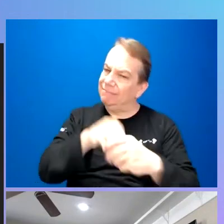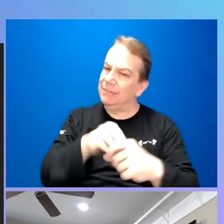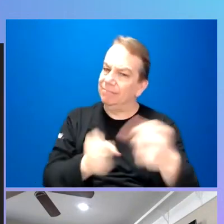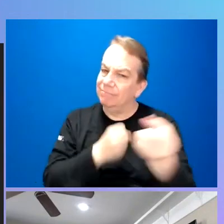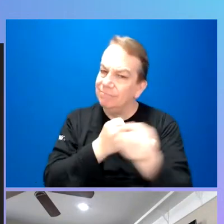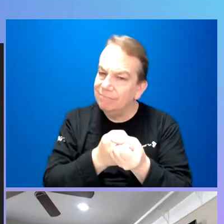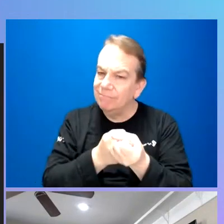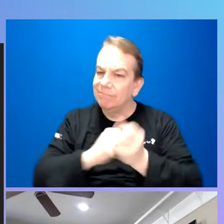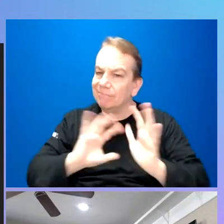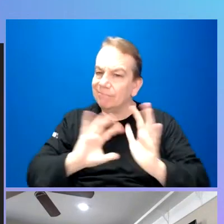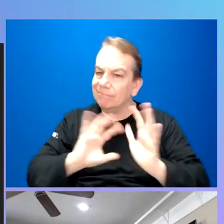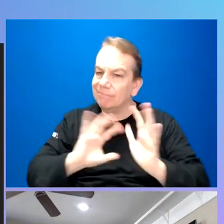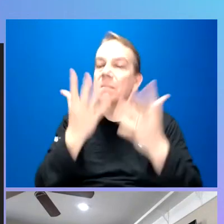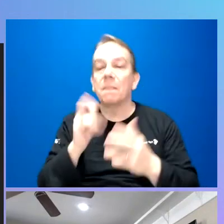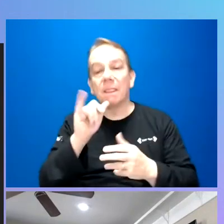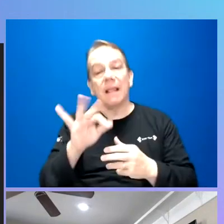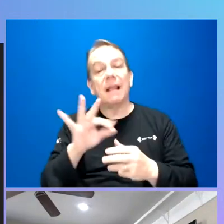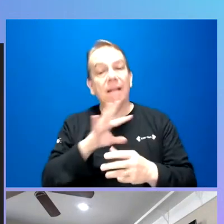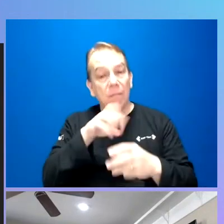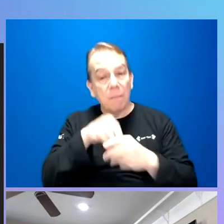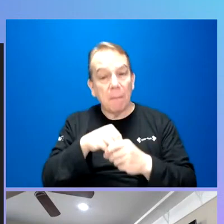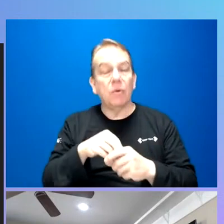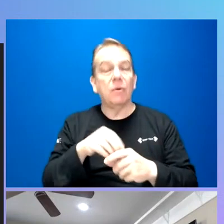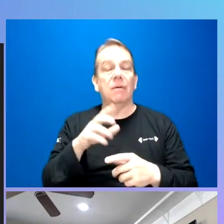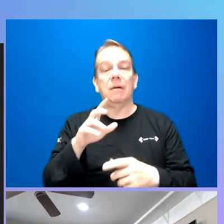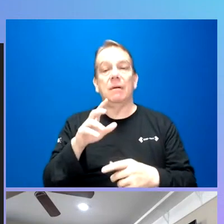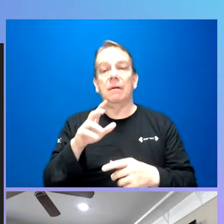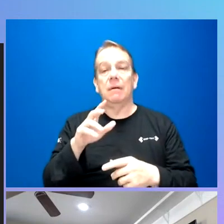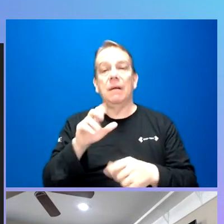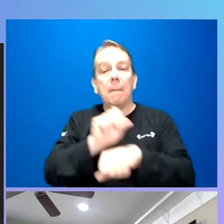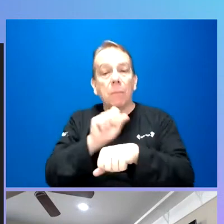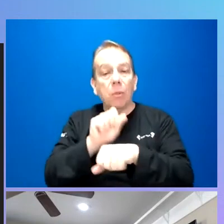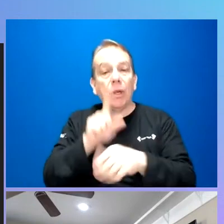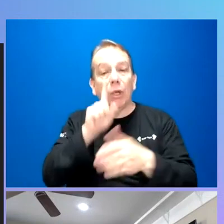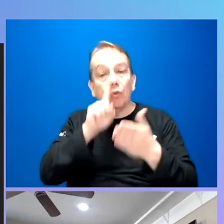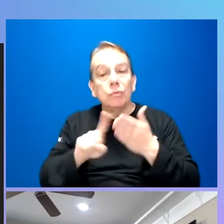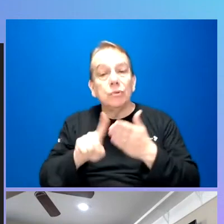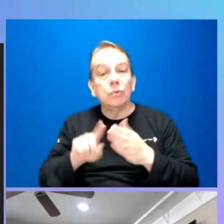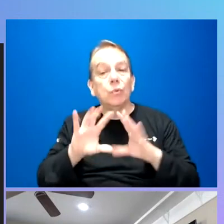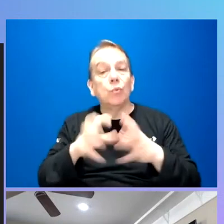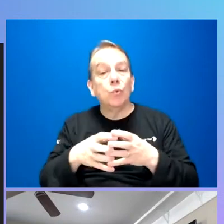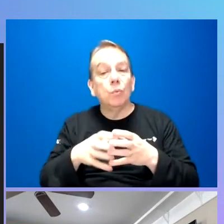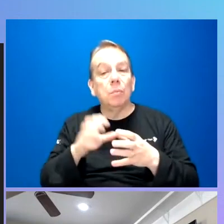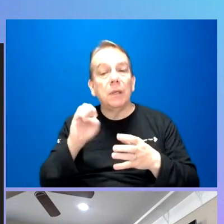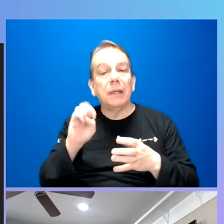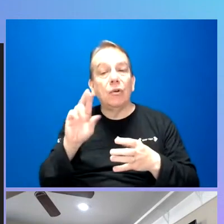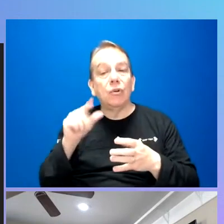you are a member of a disability, uh, employer resource group, you need to be networking with all the other